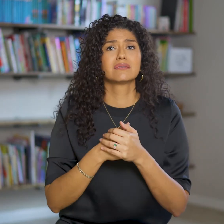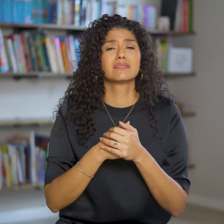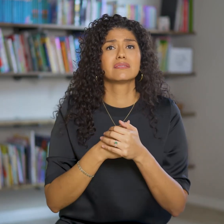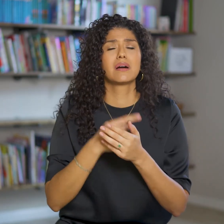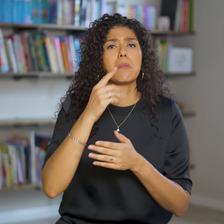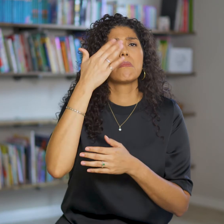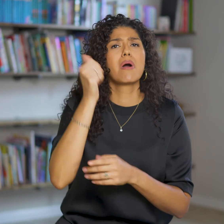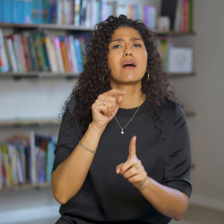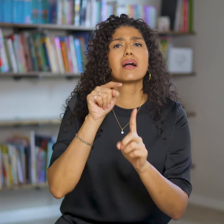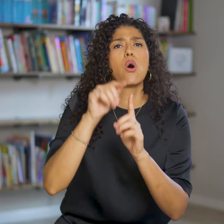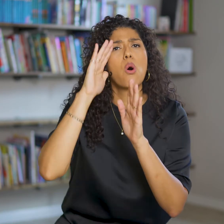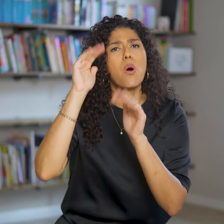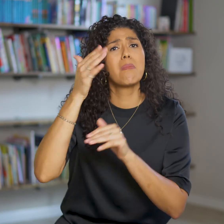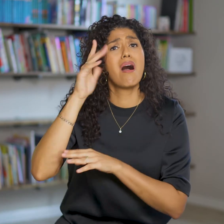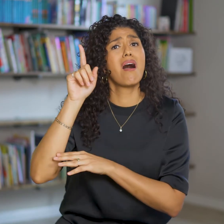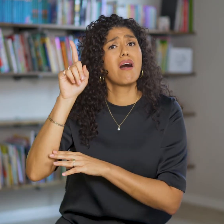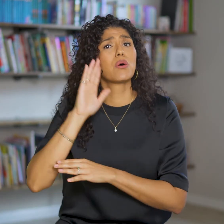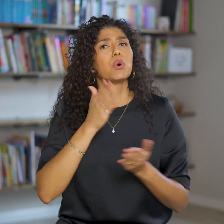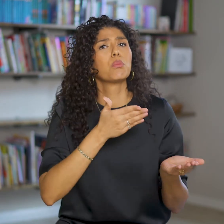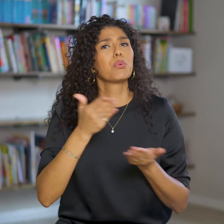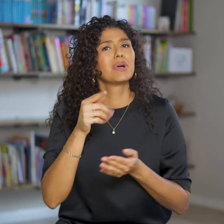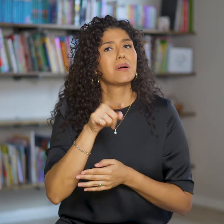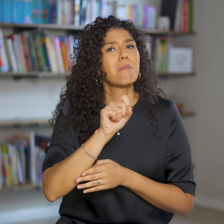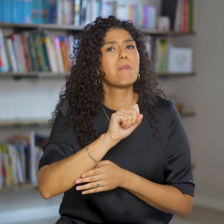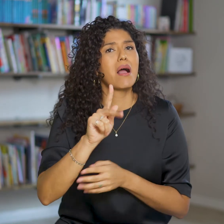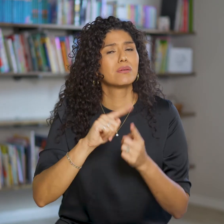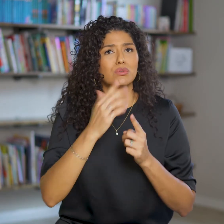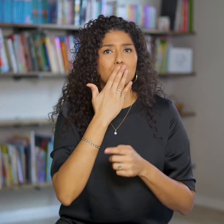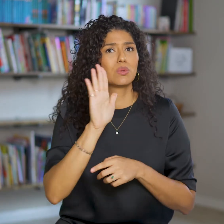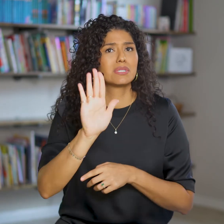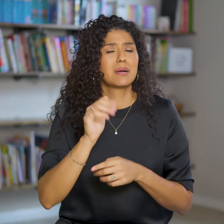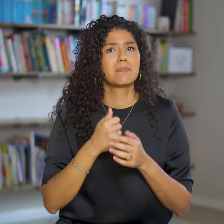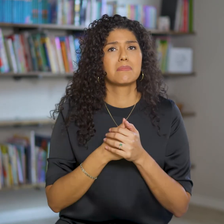because he hopes God will bring him back to Jerusalem.